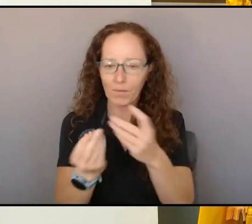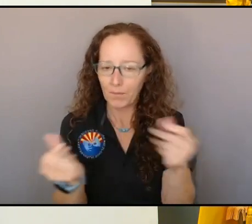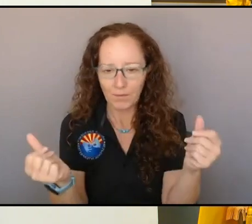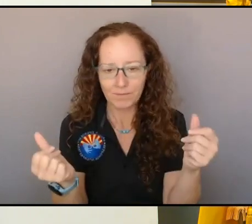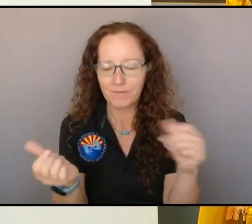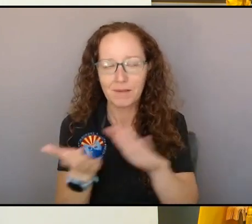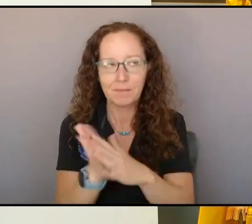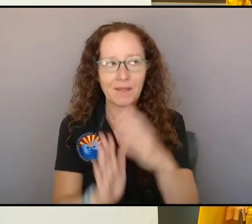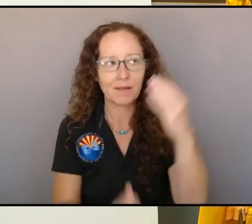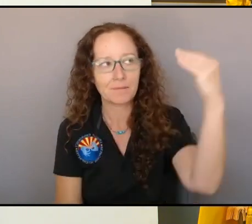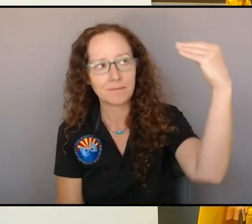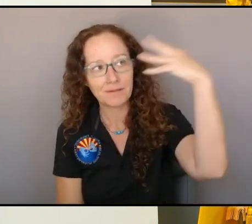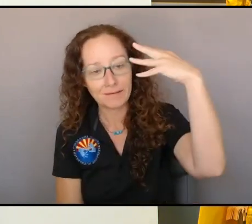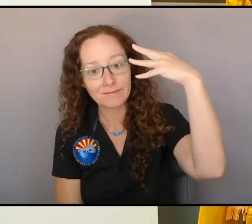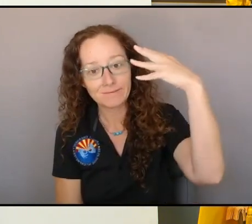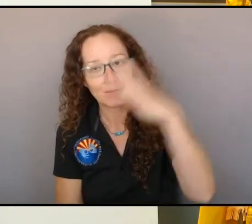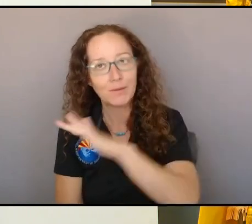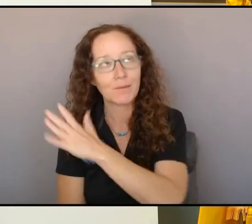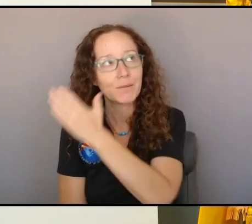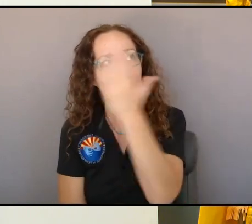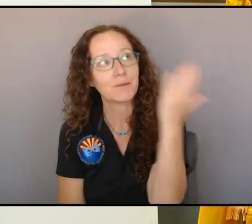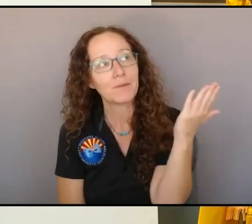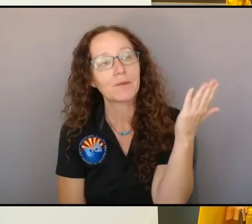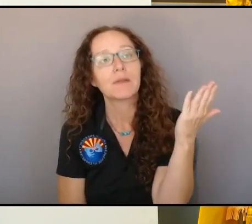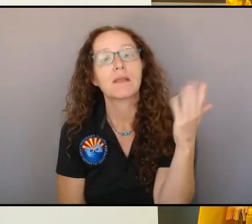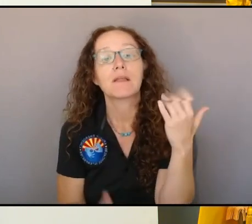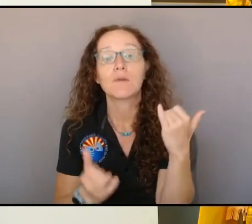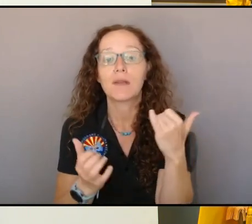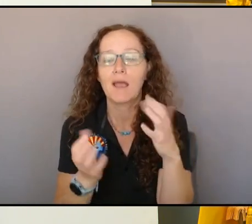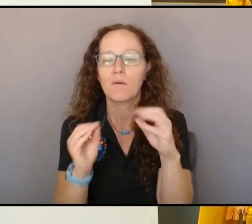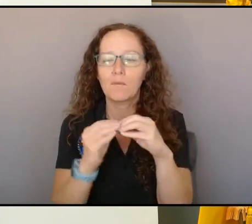clouds that genesis into showers and thunderstorms later